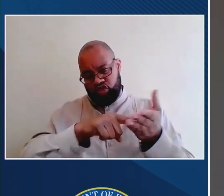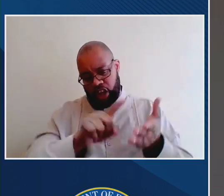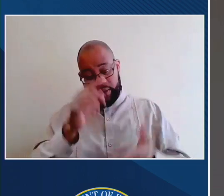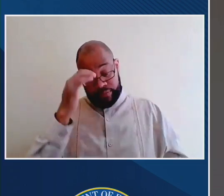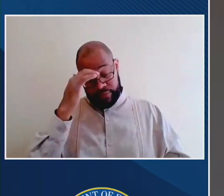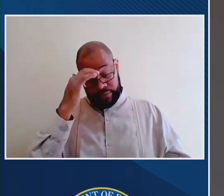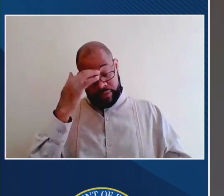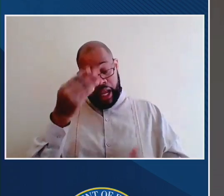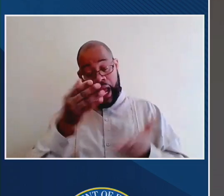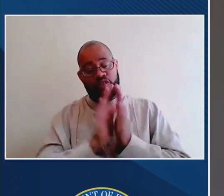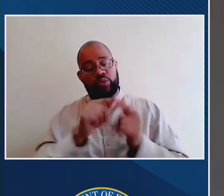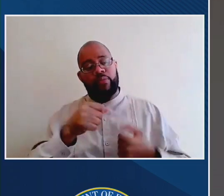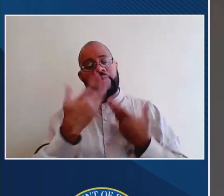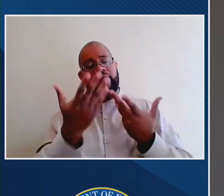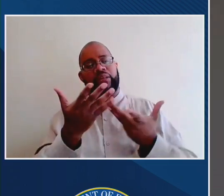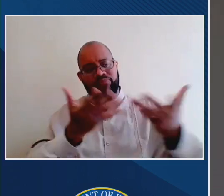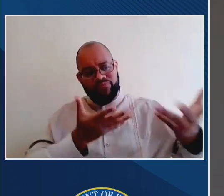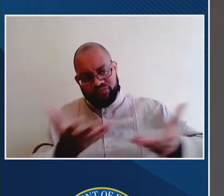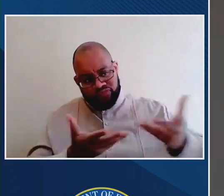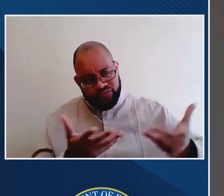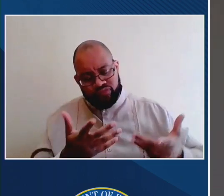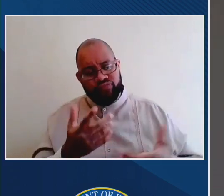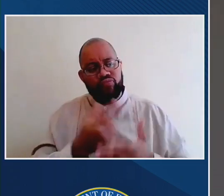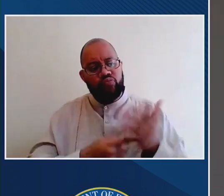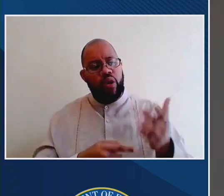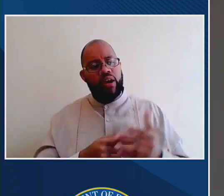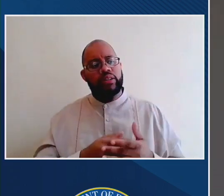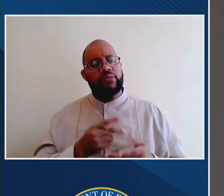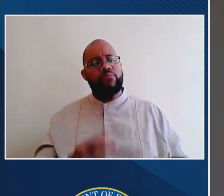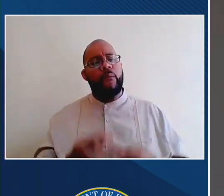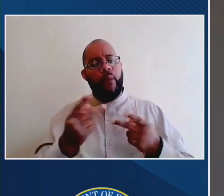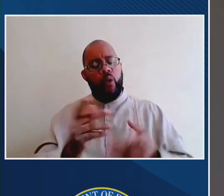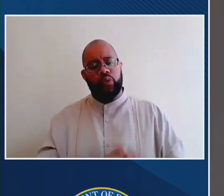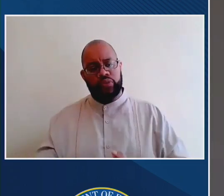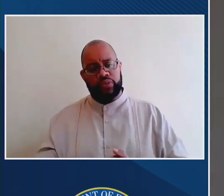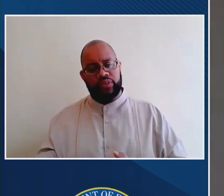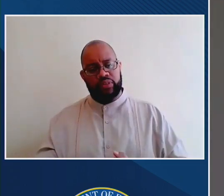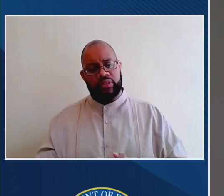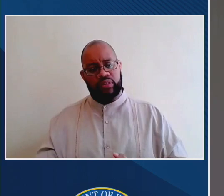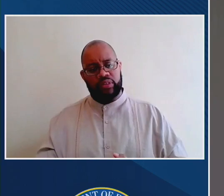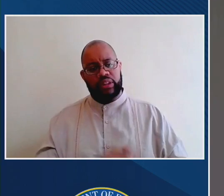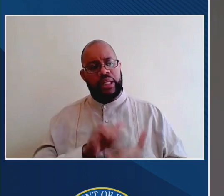provide a change to what was proposed that might get them to consensus.